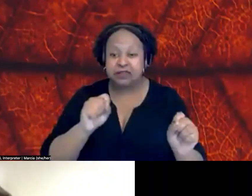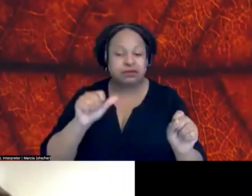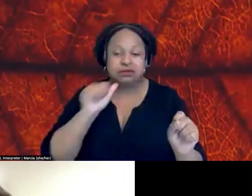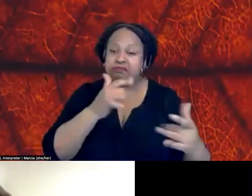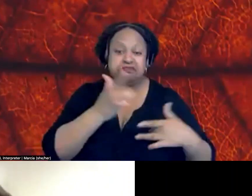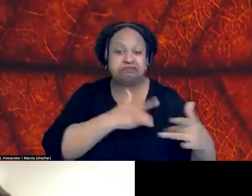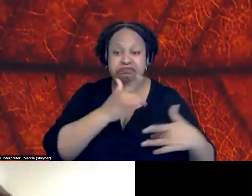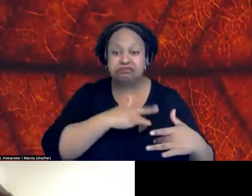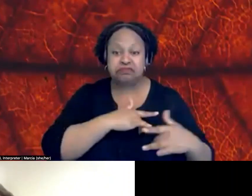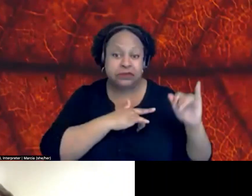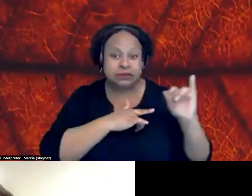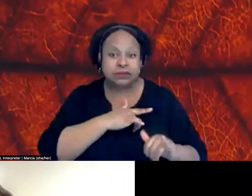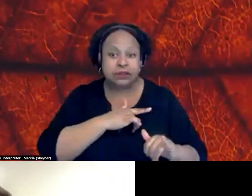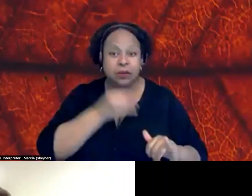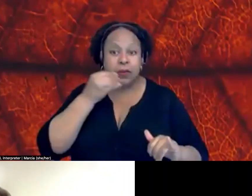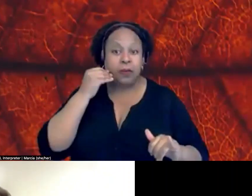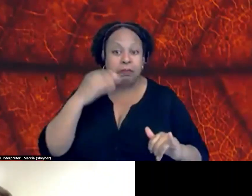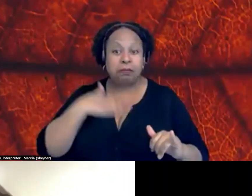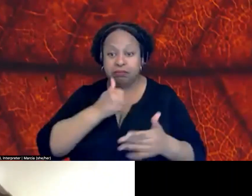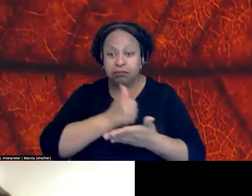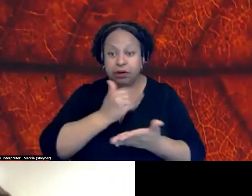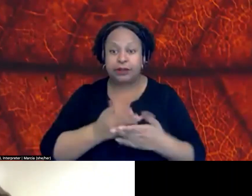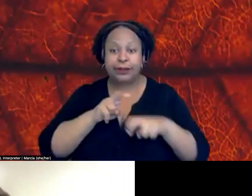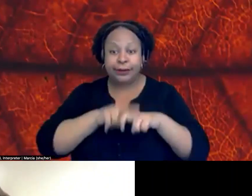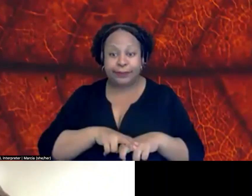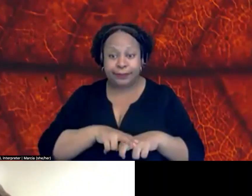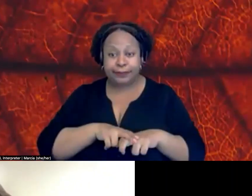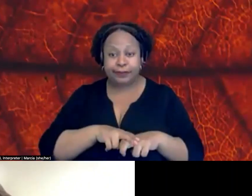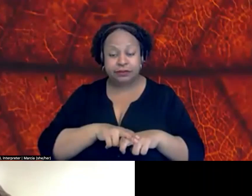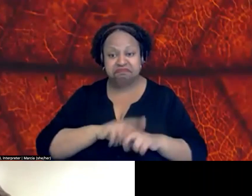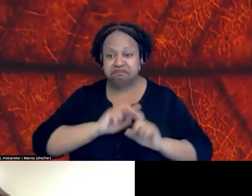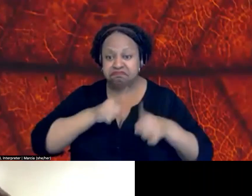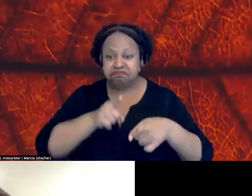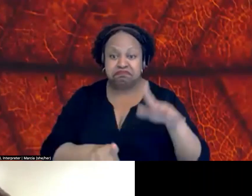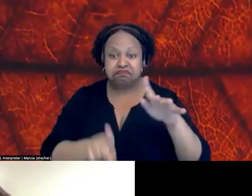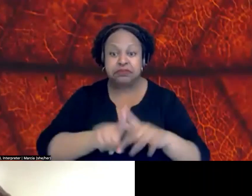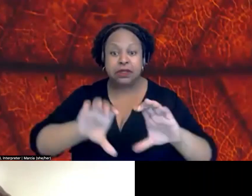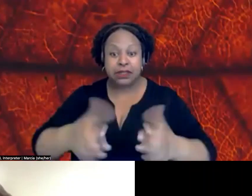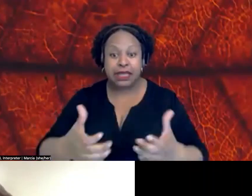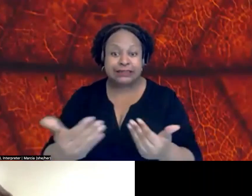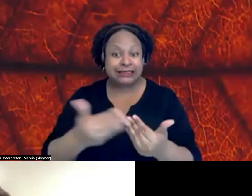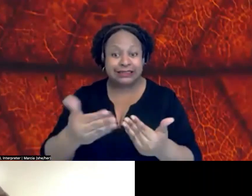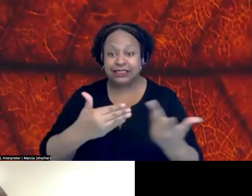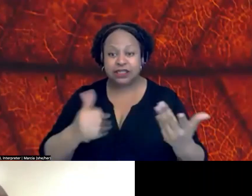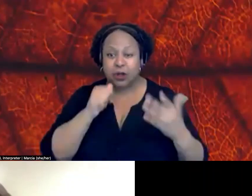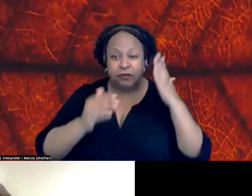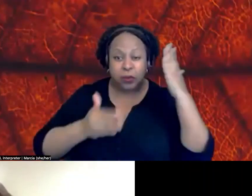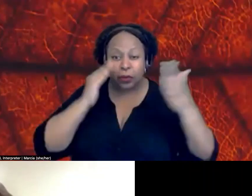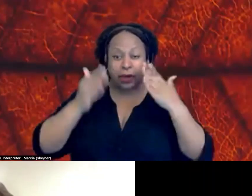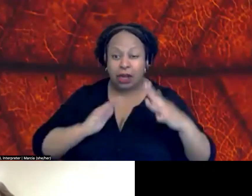at my apartment and be able to get to class easily and have to worry about navigating certain things,